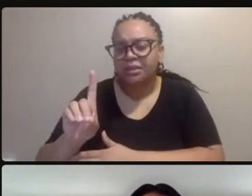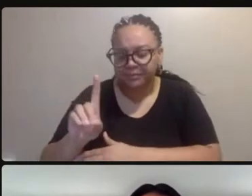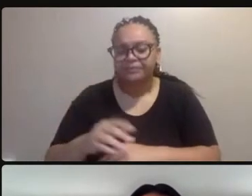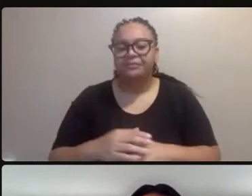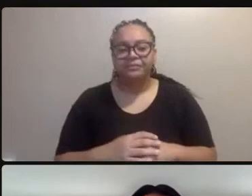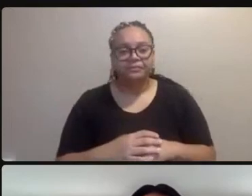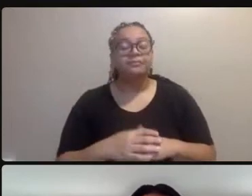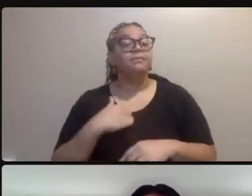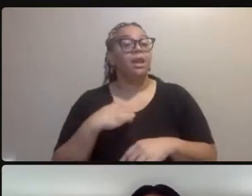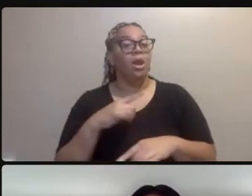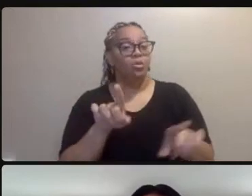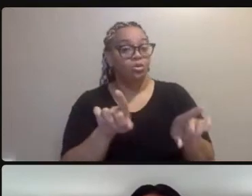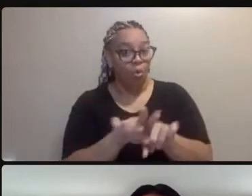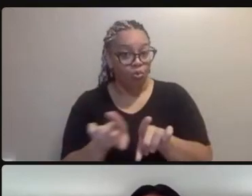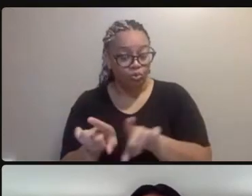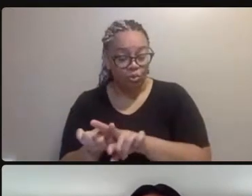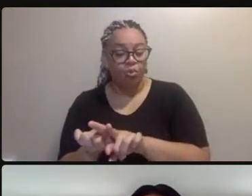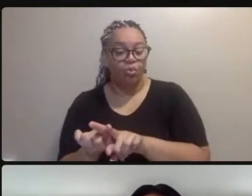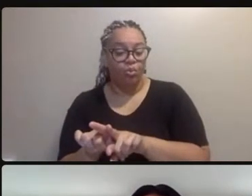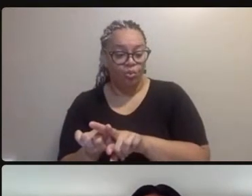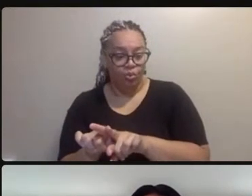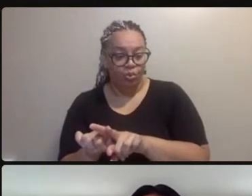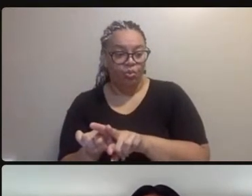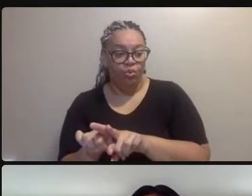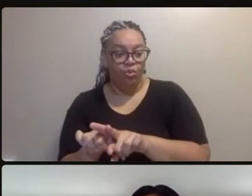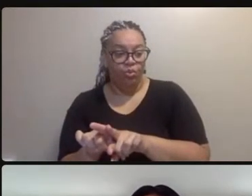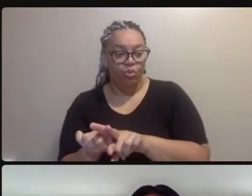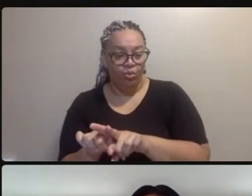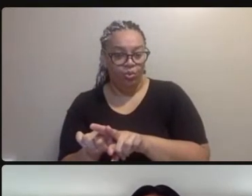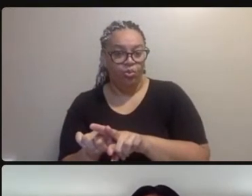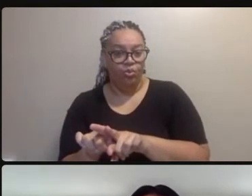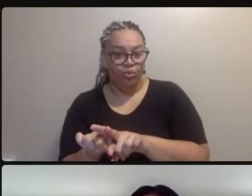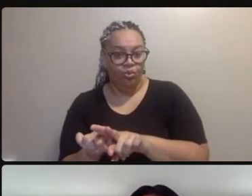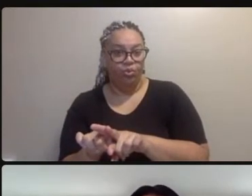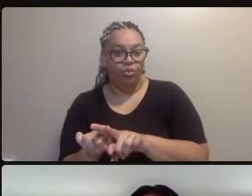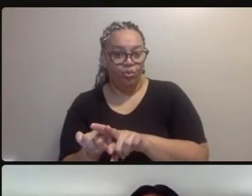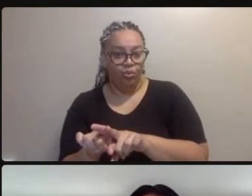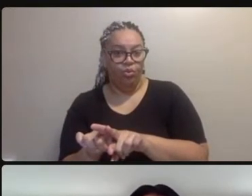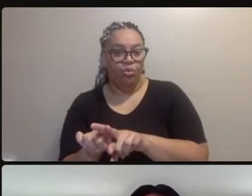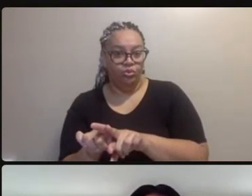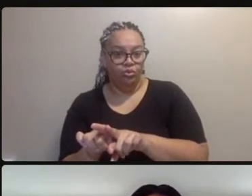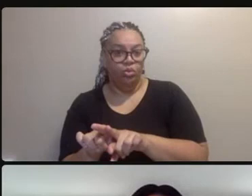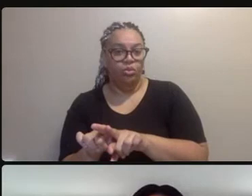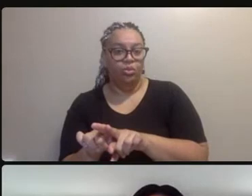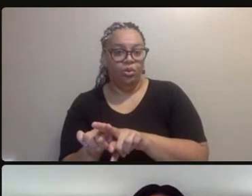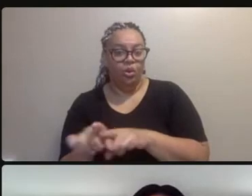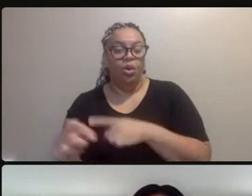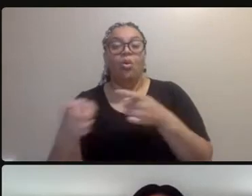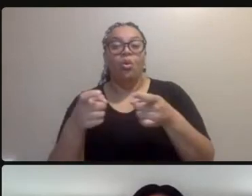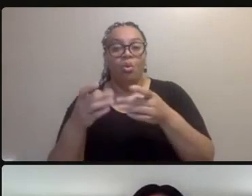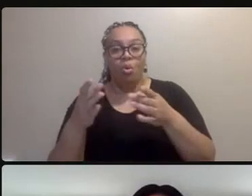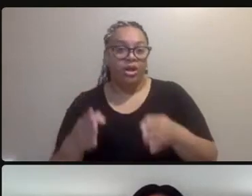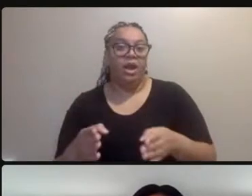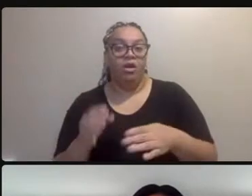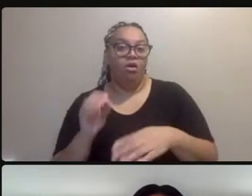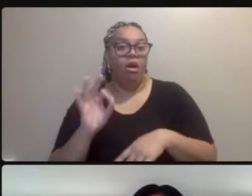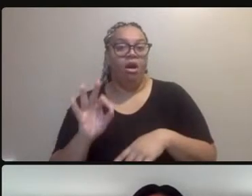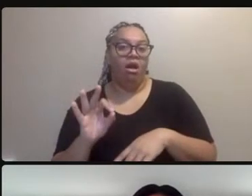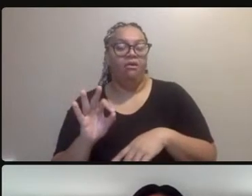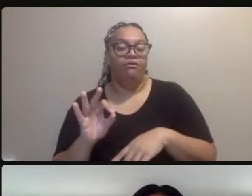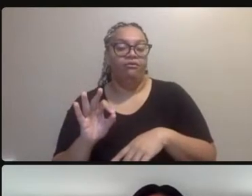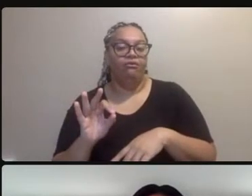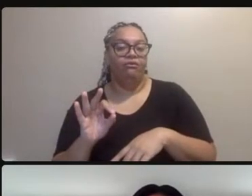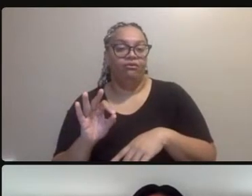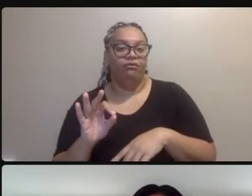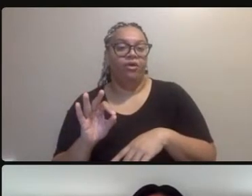WEEK PROGRAMS THAT WE RAN